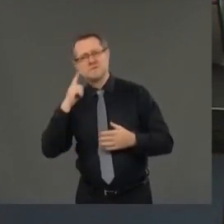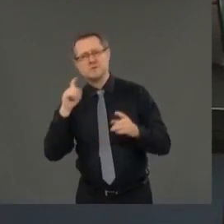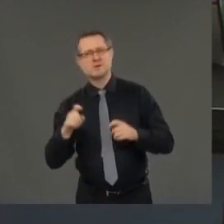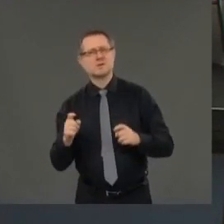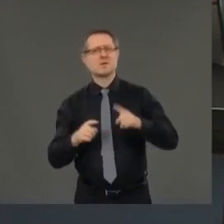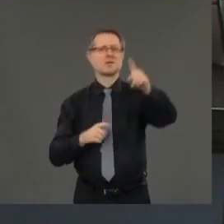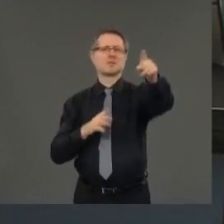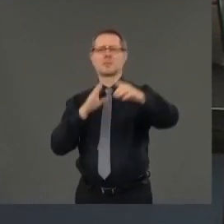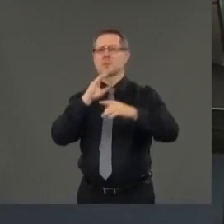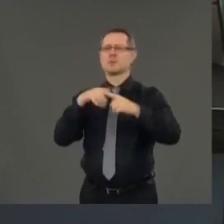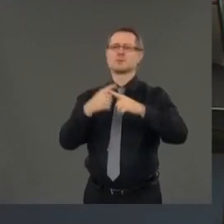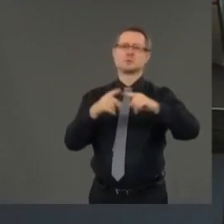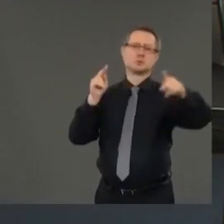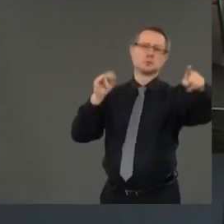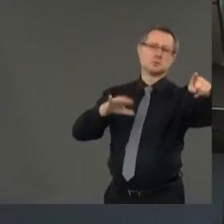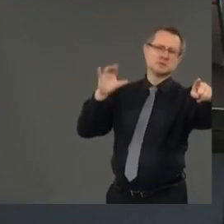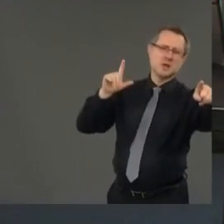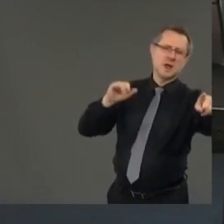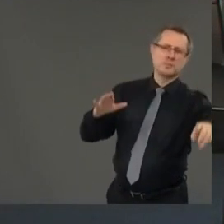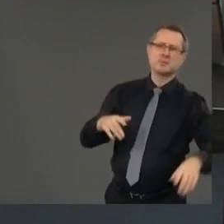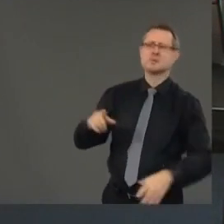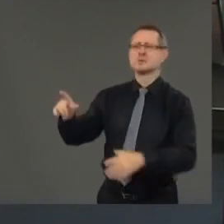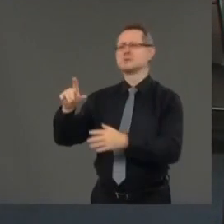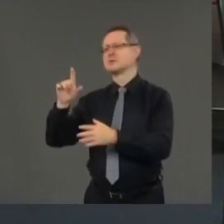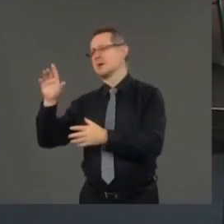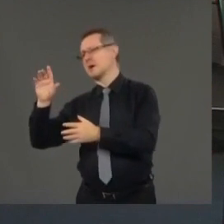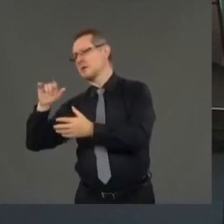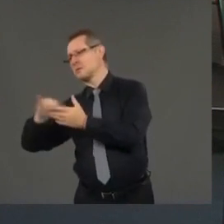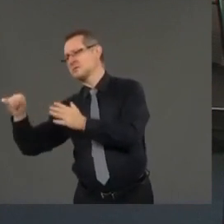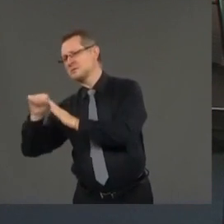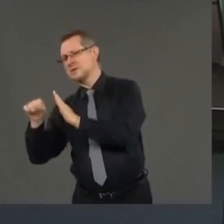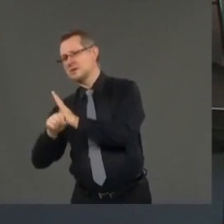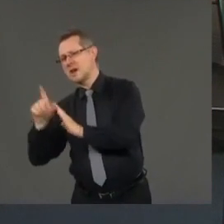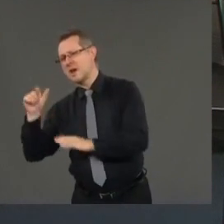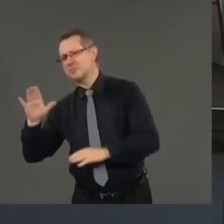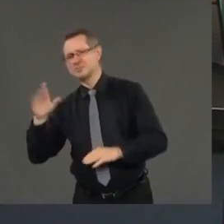FOR EXAMPLE, I KNOW YOU TALKED ABOUT THE